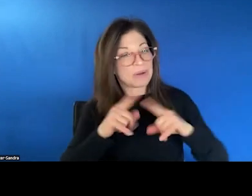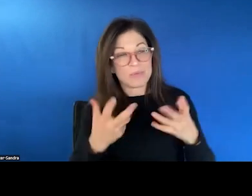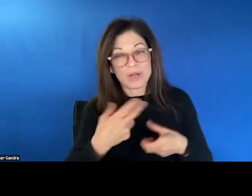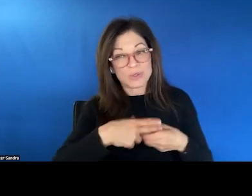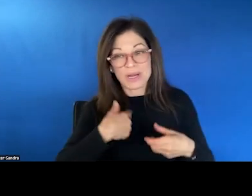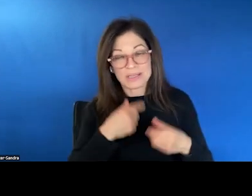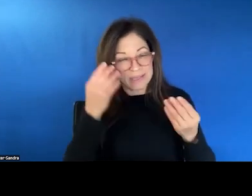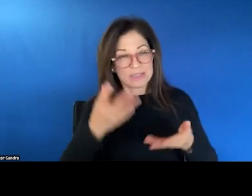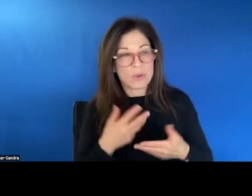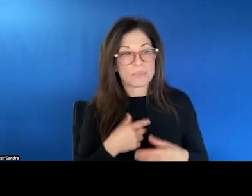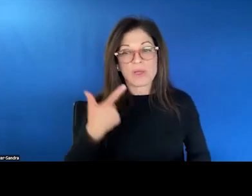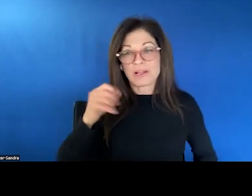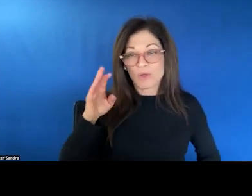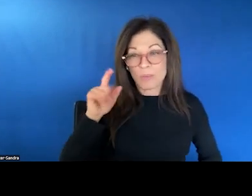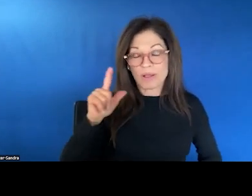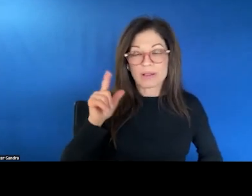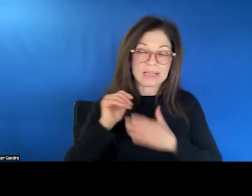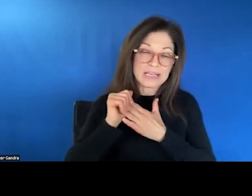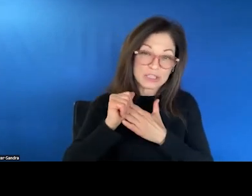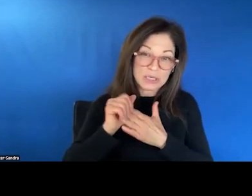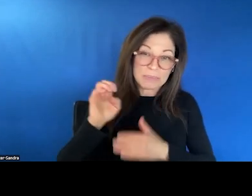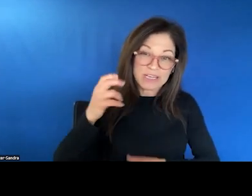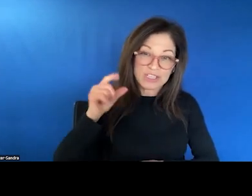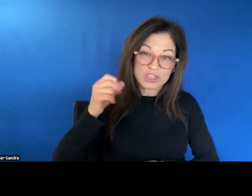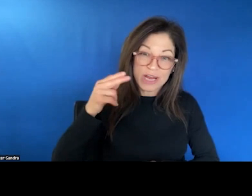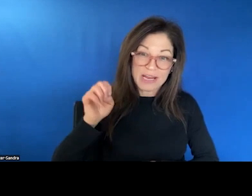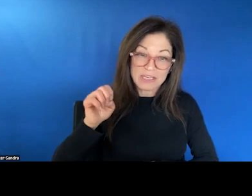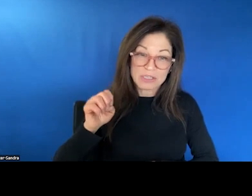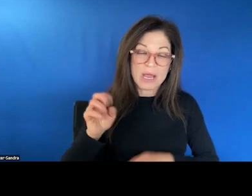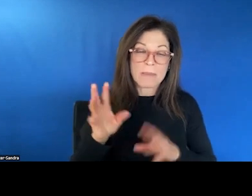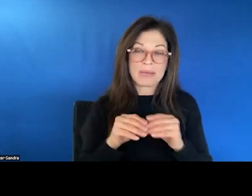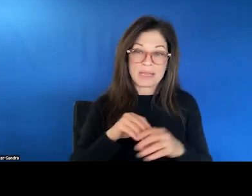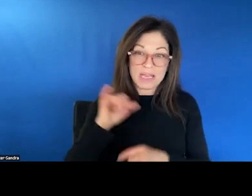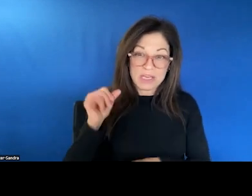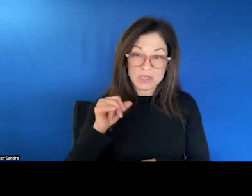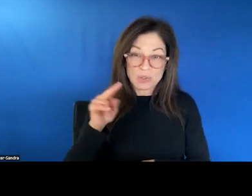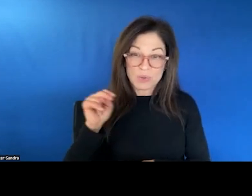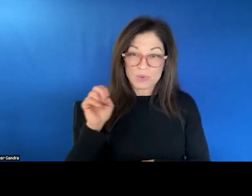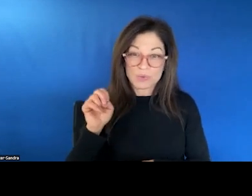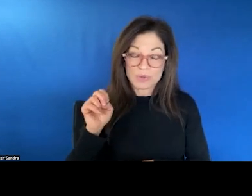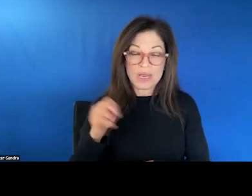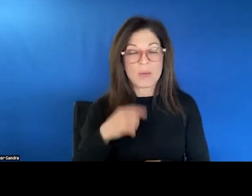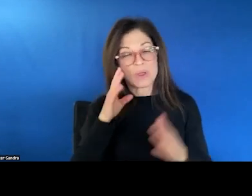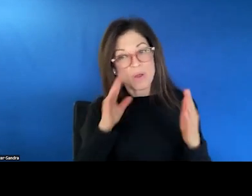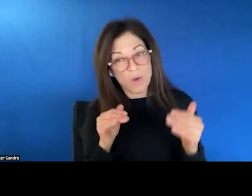THE GLOBAL LEADERSHIP EXCHANGE IS IN JUNE. WE HOPE THAT YOU JOIN